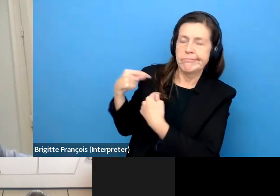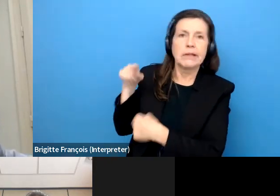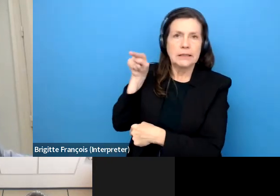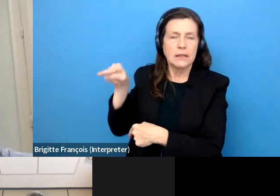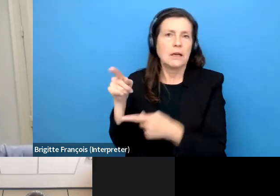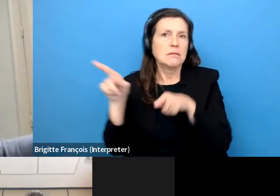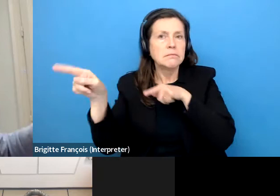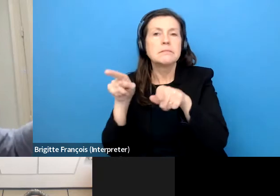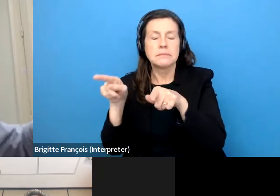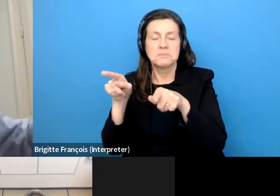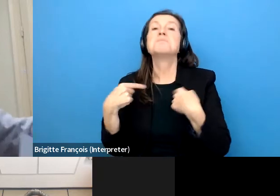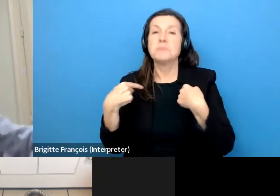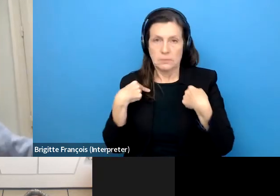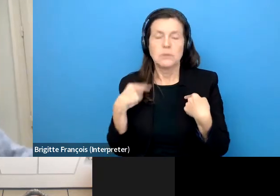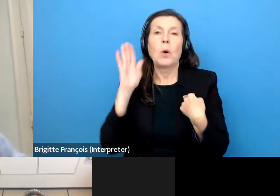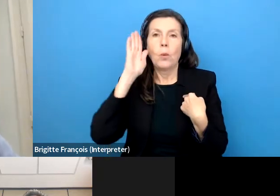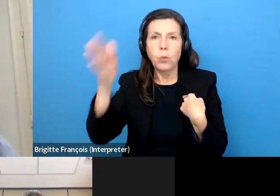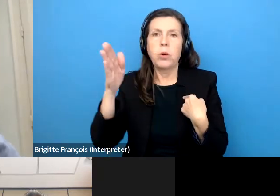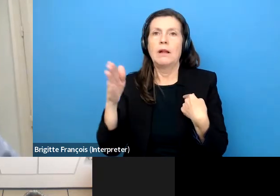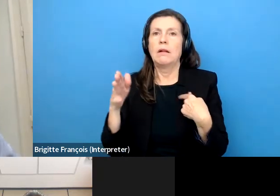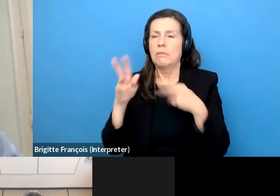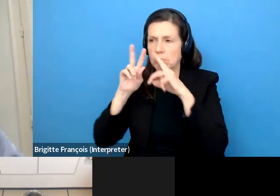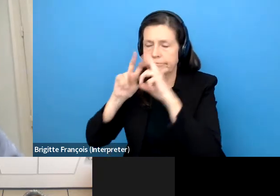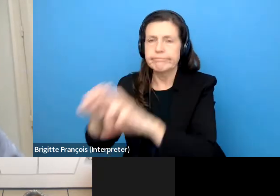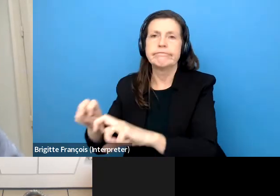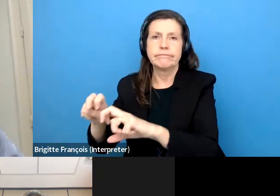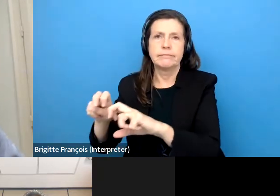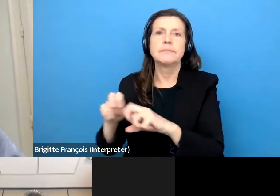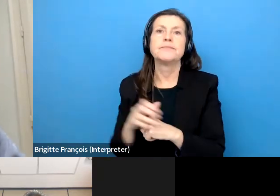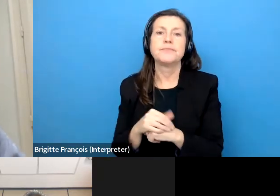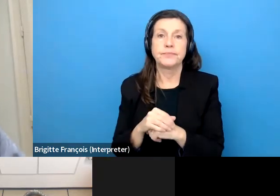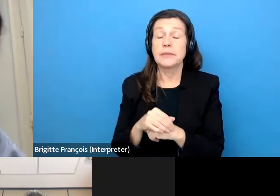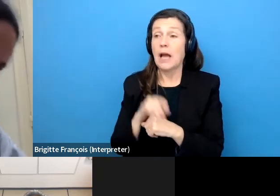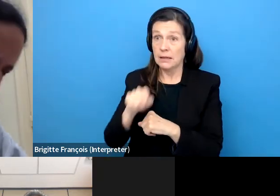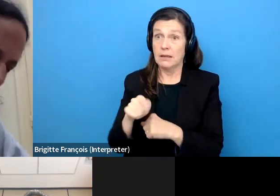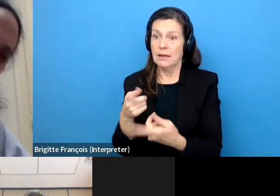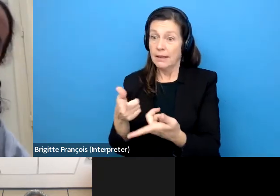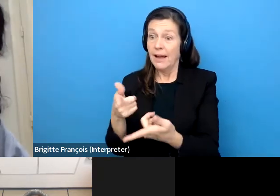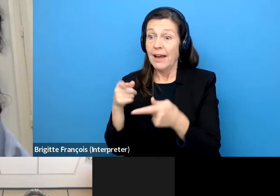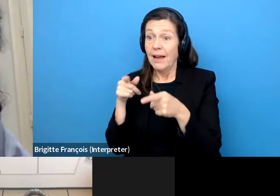thanks to this information could lead to release a victim of trafficking. Thank you.